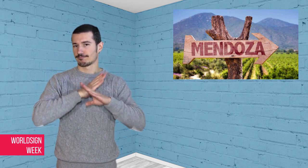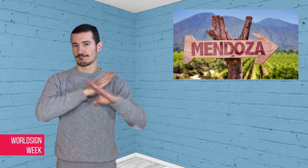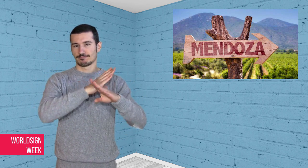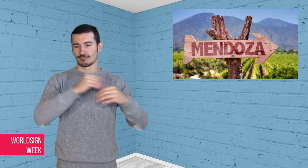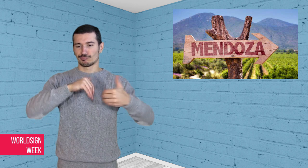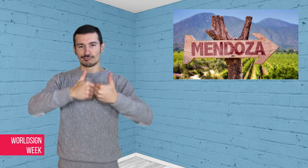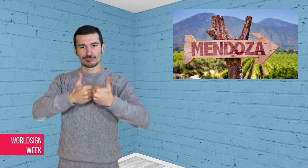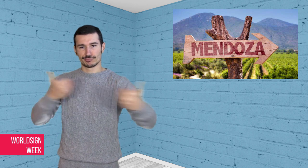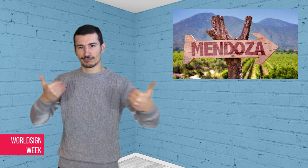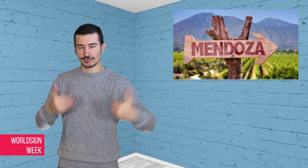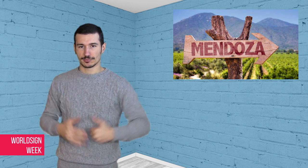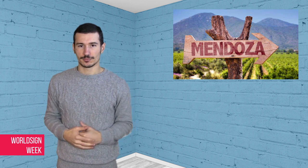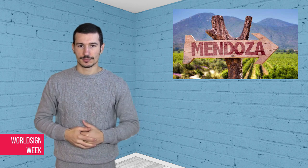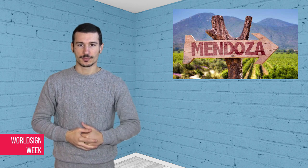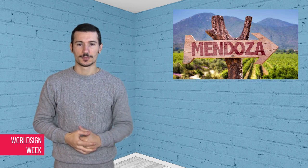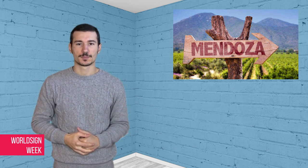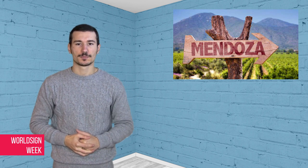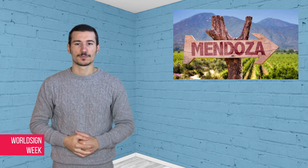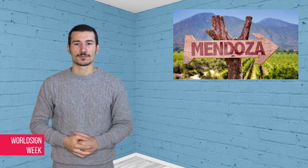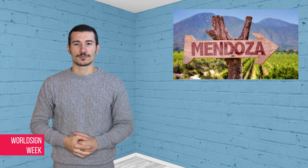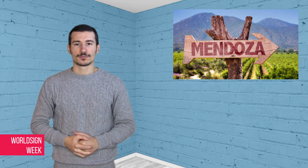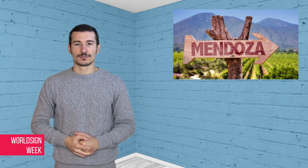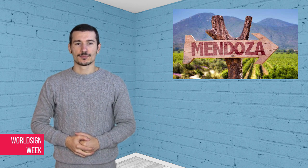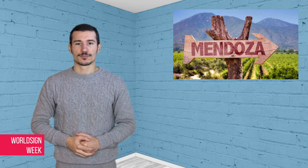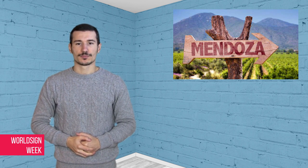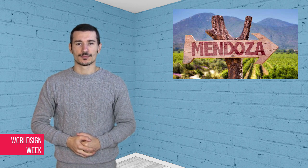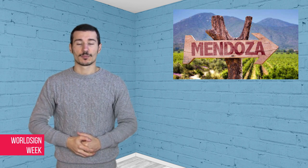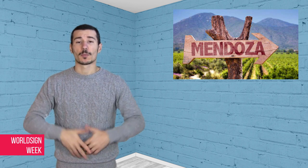Authorities are currently gathering testimonies